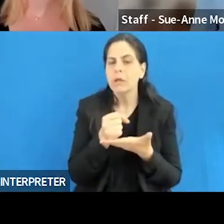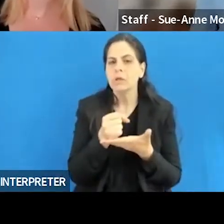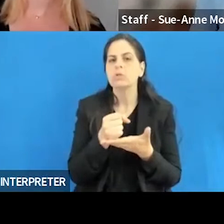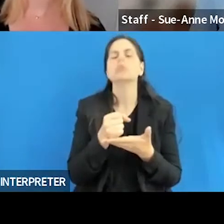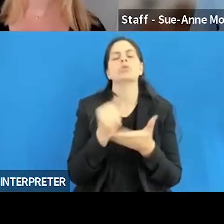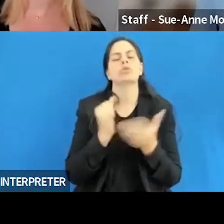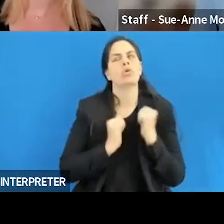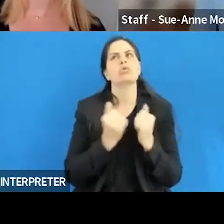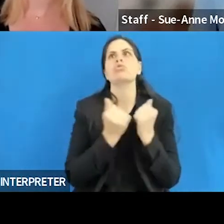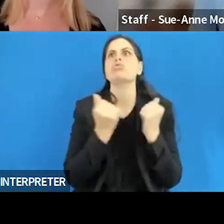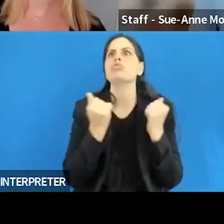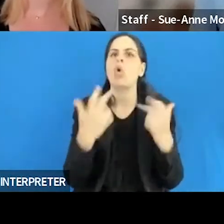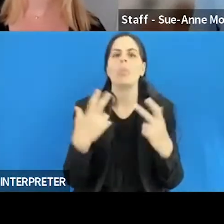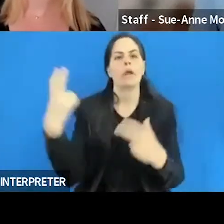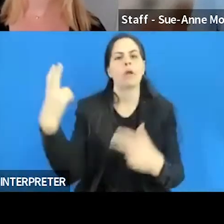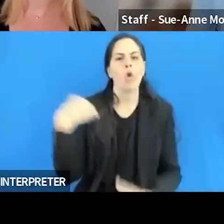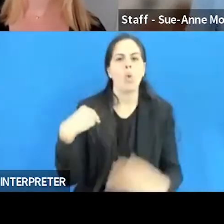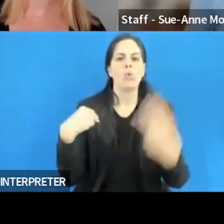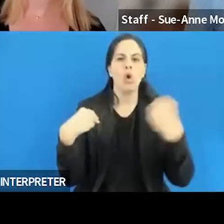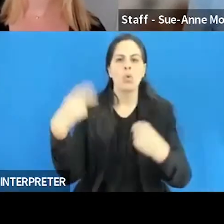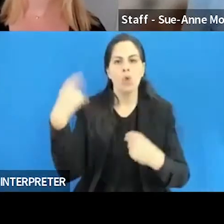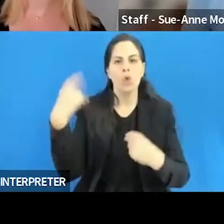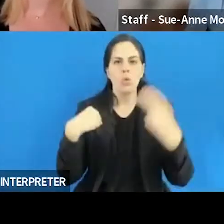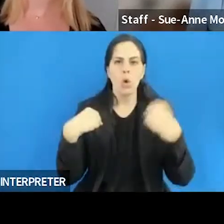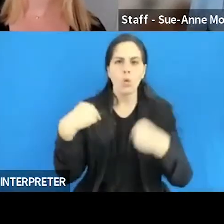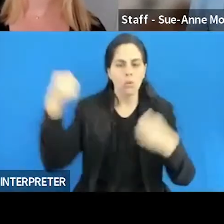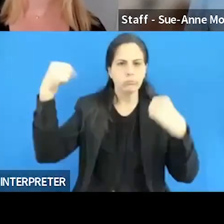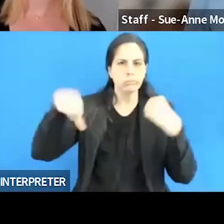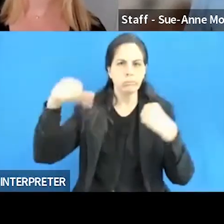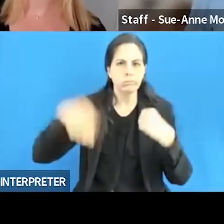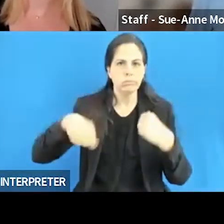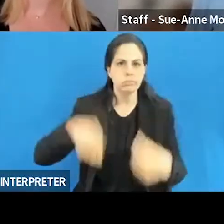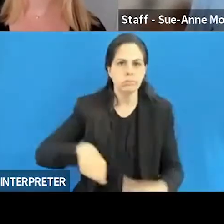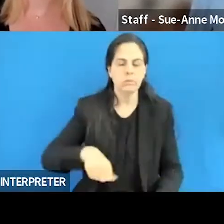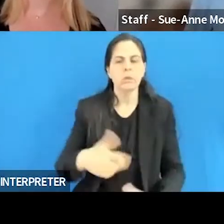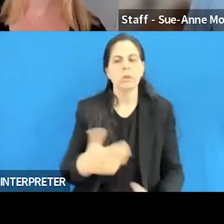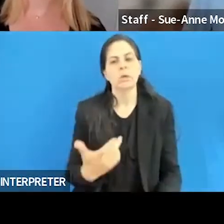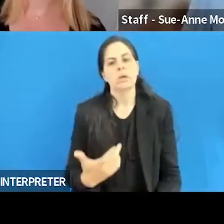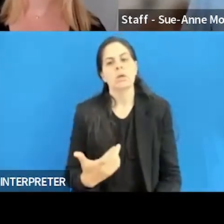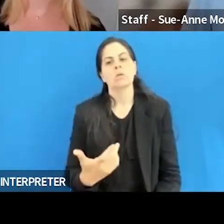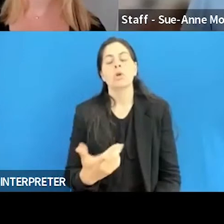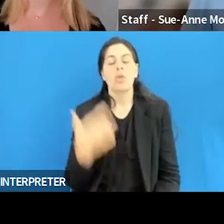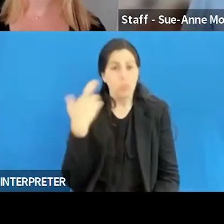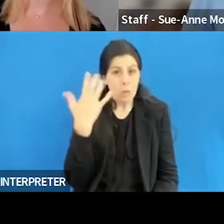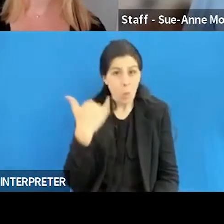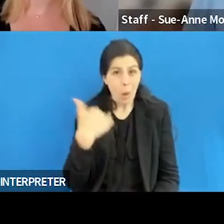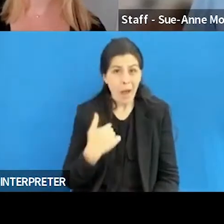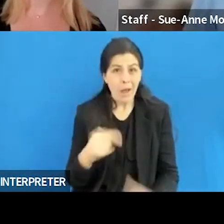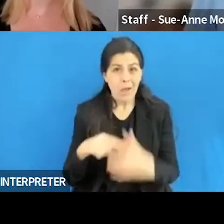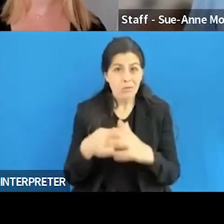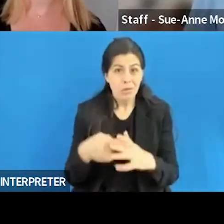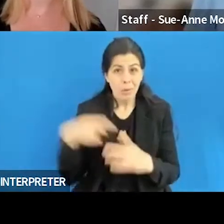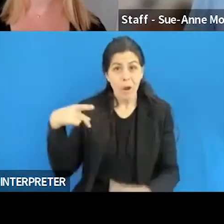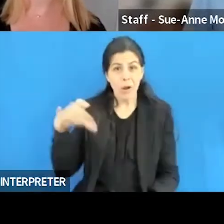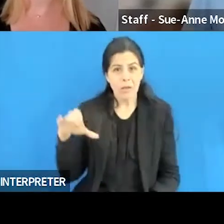And the reason why I started podcasting is I always say I wanna follow the fun, follow the fun.